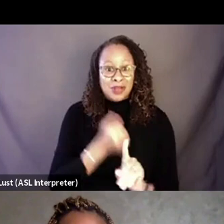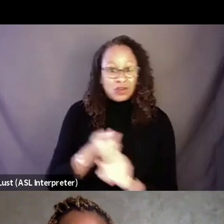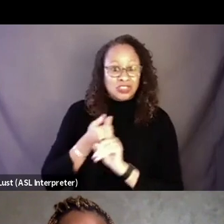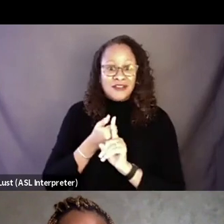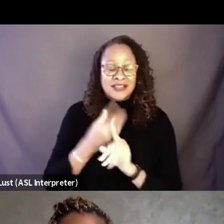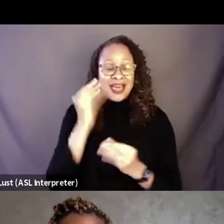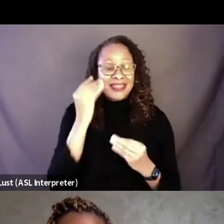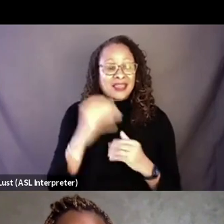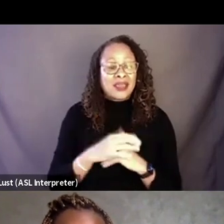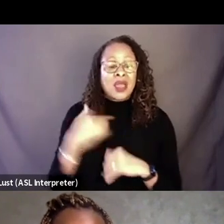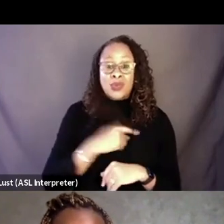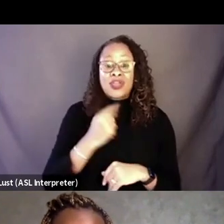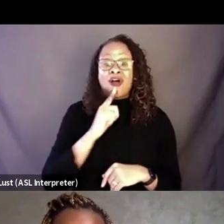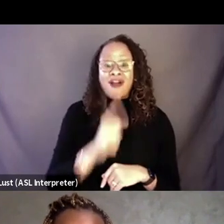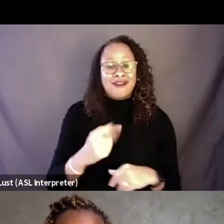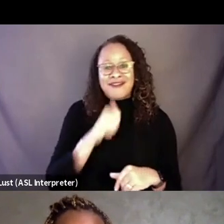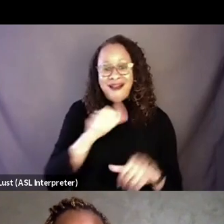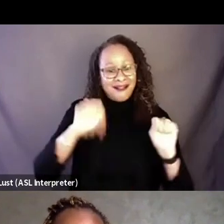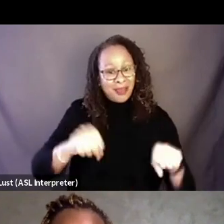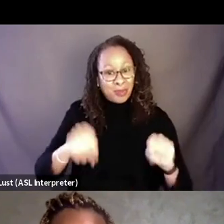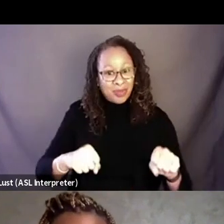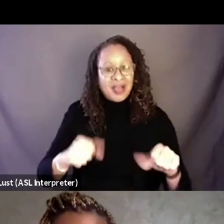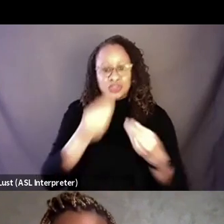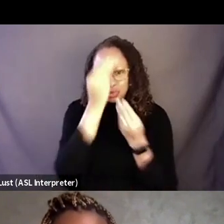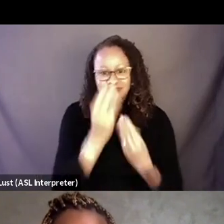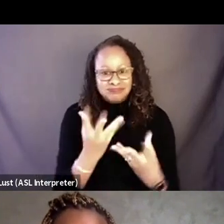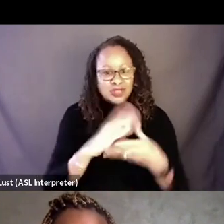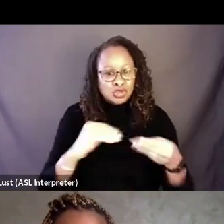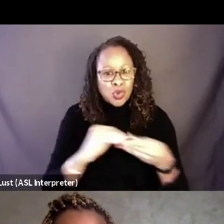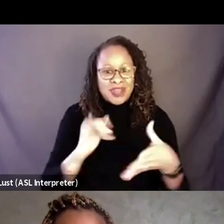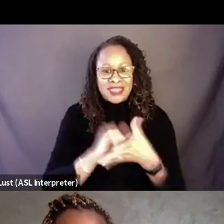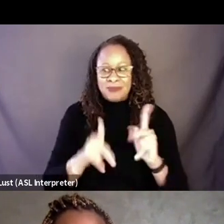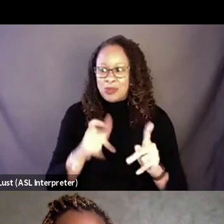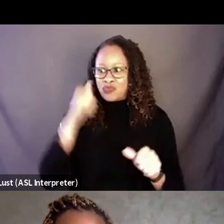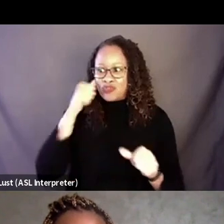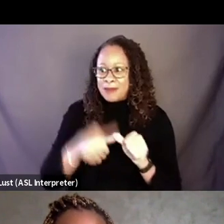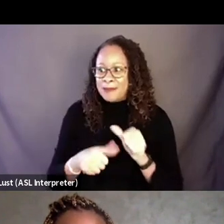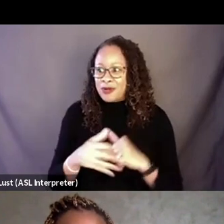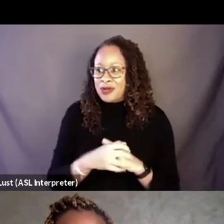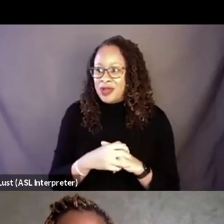that we aren't capable of telling stories that can resonate because as this,